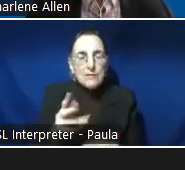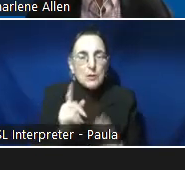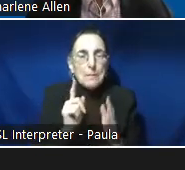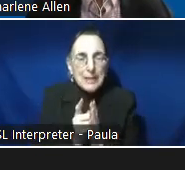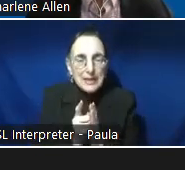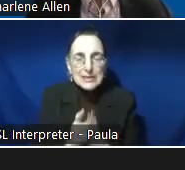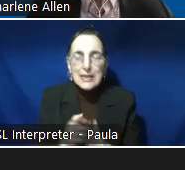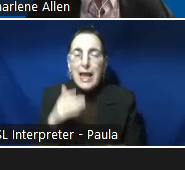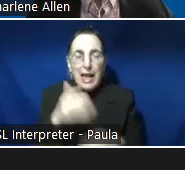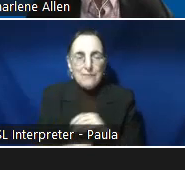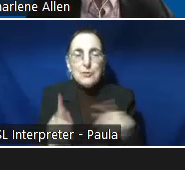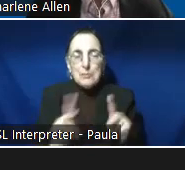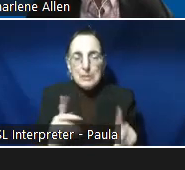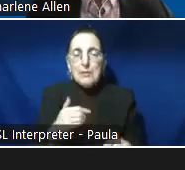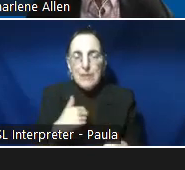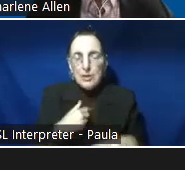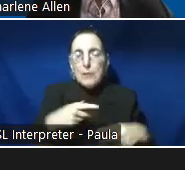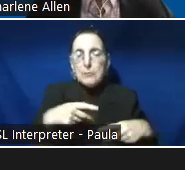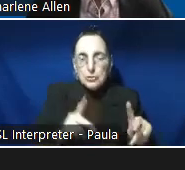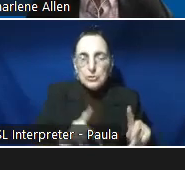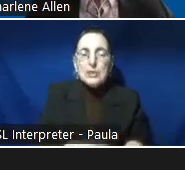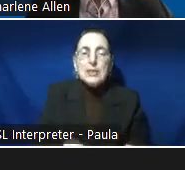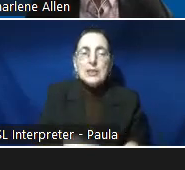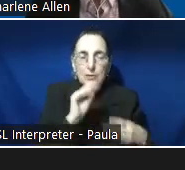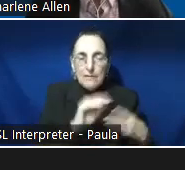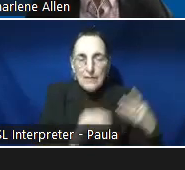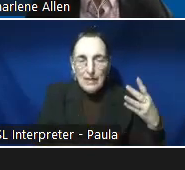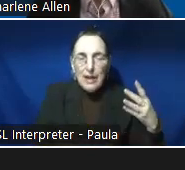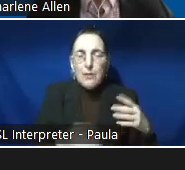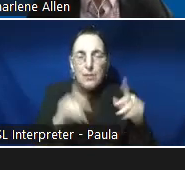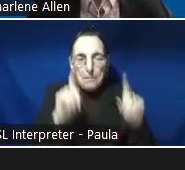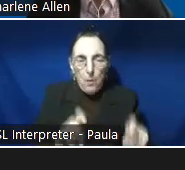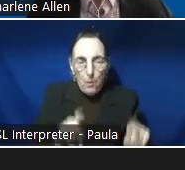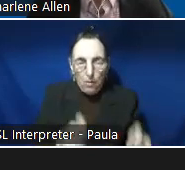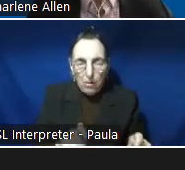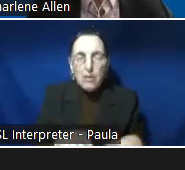take the poll. While you are responding to the poll, I would like to tell you about the Housing